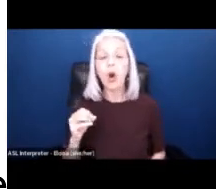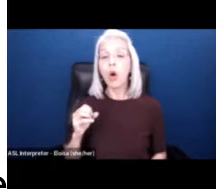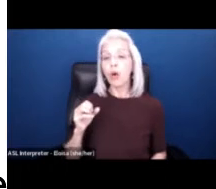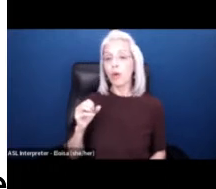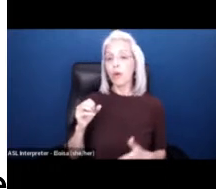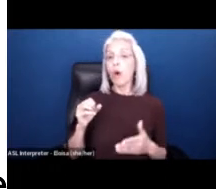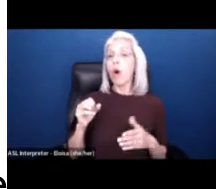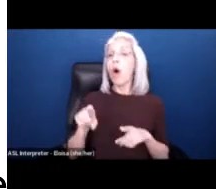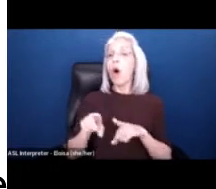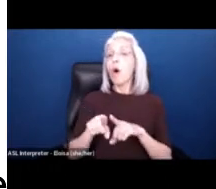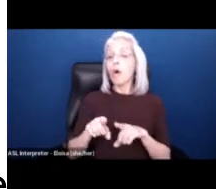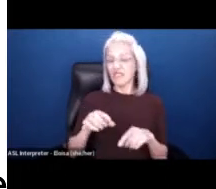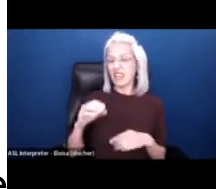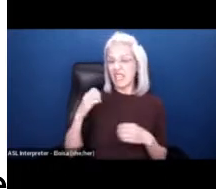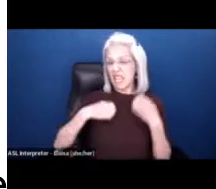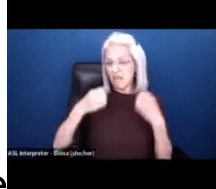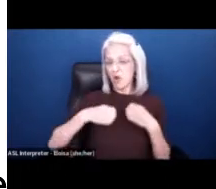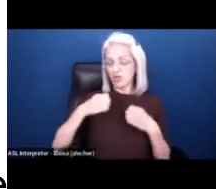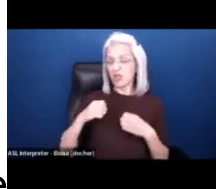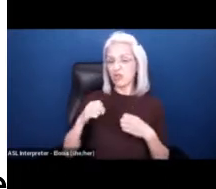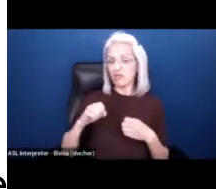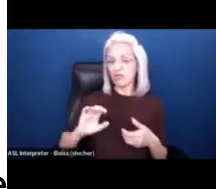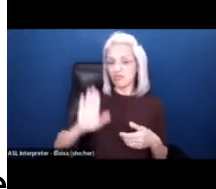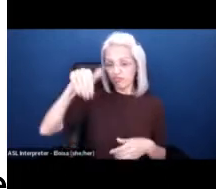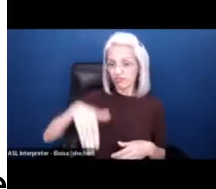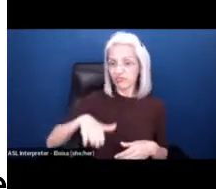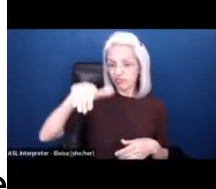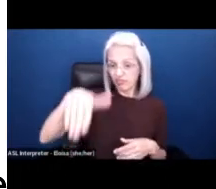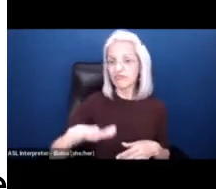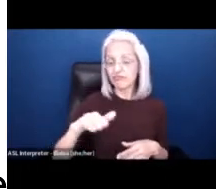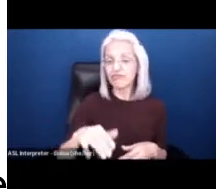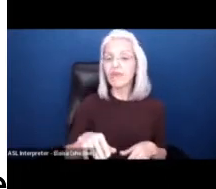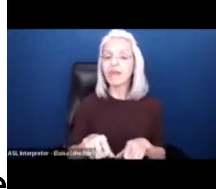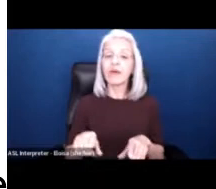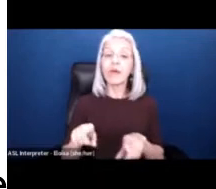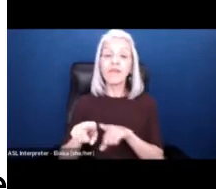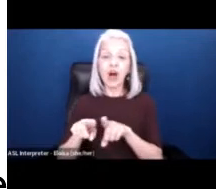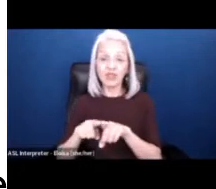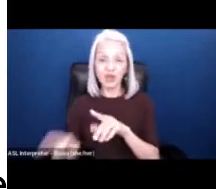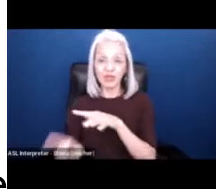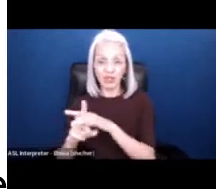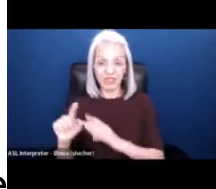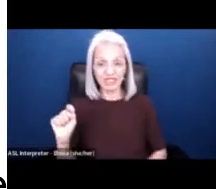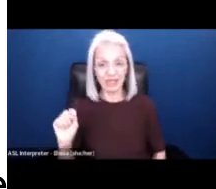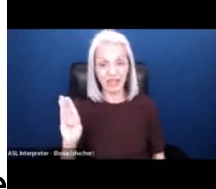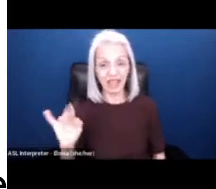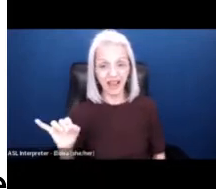that often accompanies a traumatic brain injury. Now, if you work with a person who has